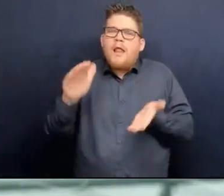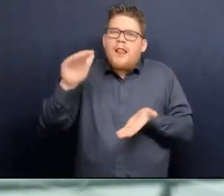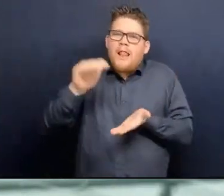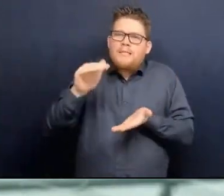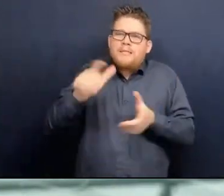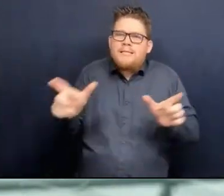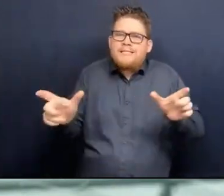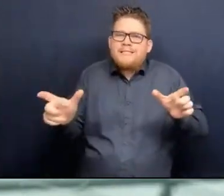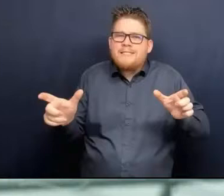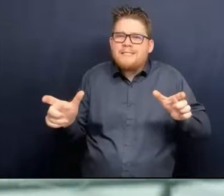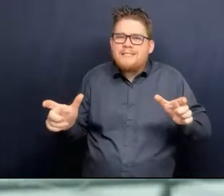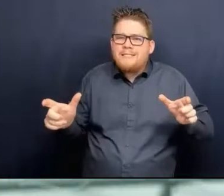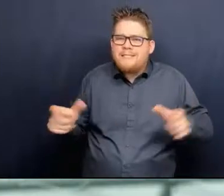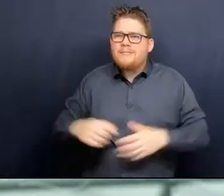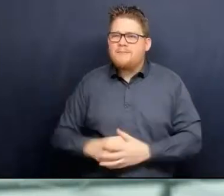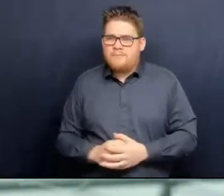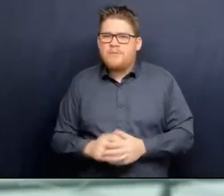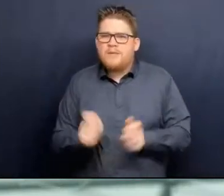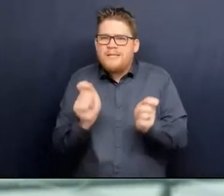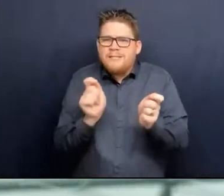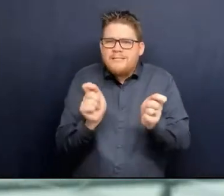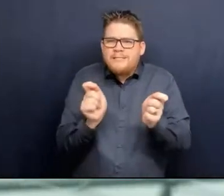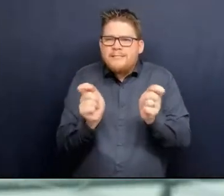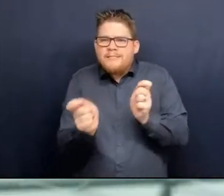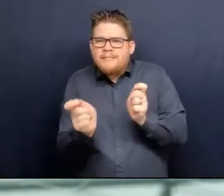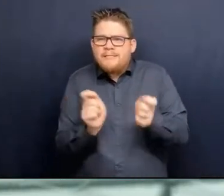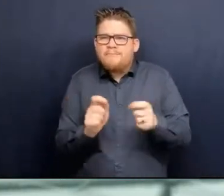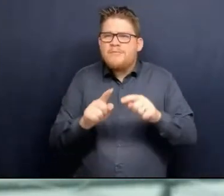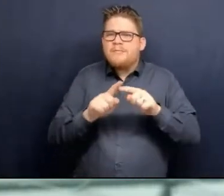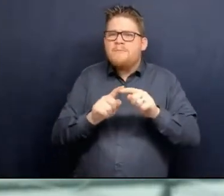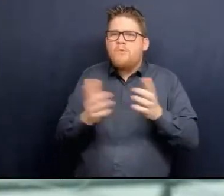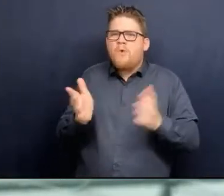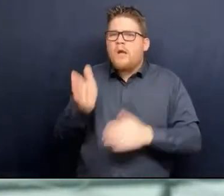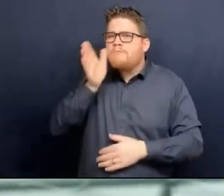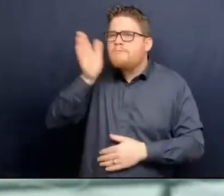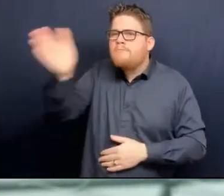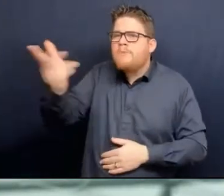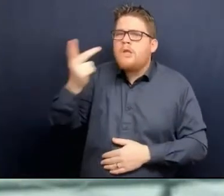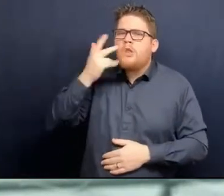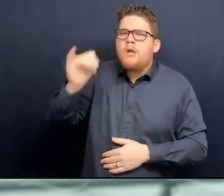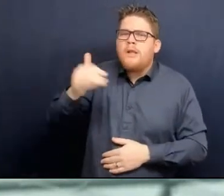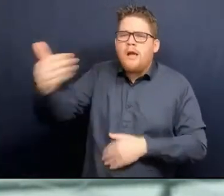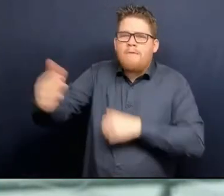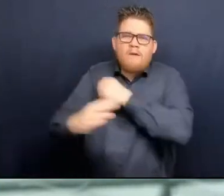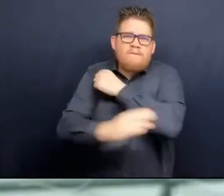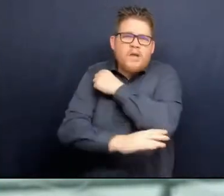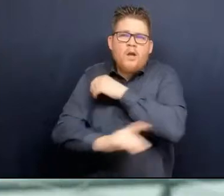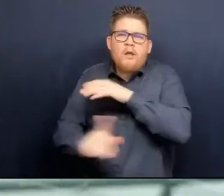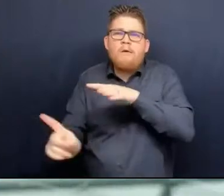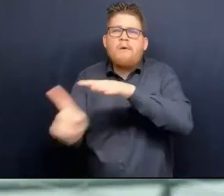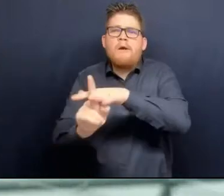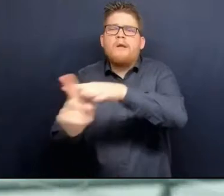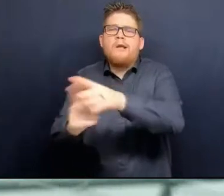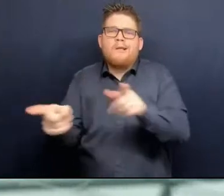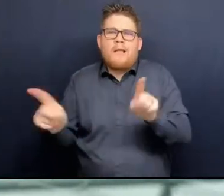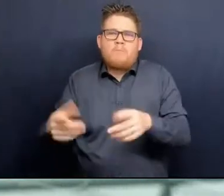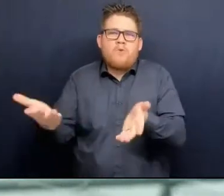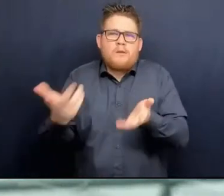approaches and adapt depending